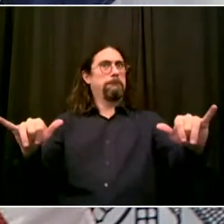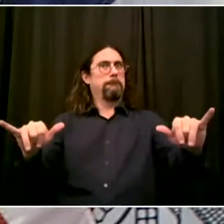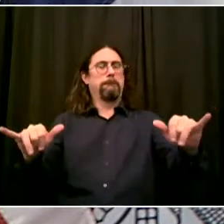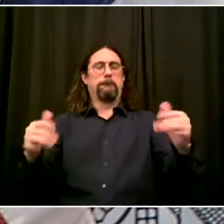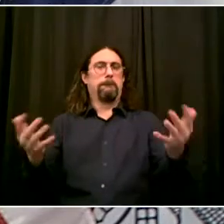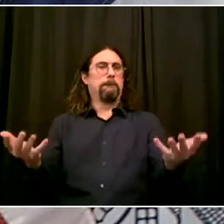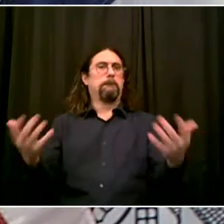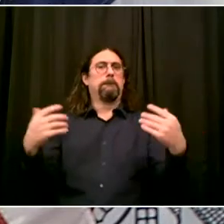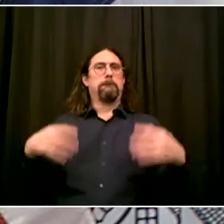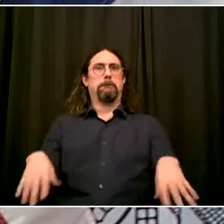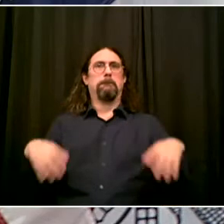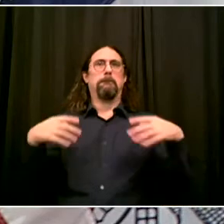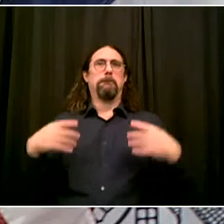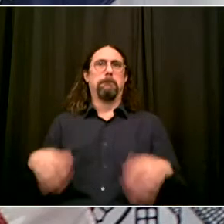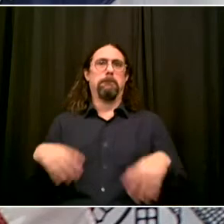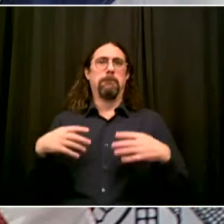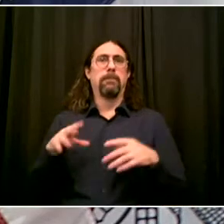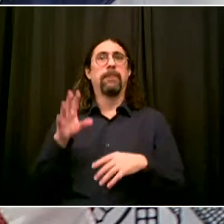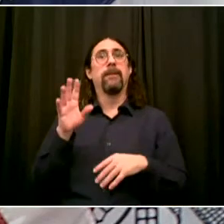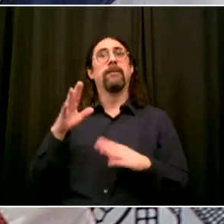CONTINUE TO CLIMB, THEY ARE GETTING MORE AND